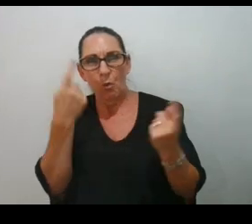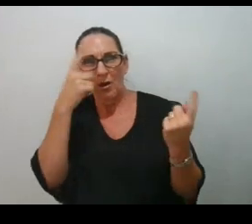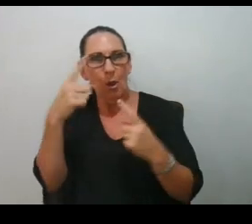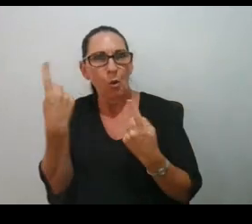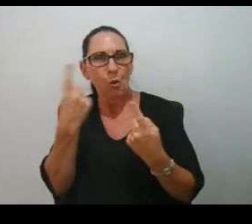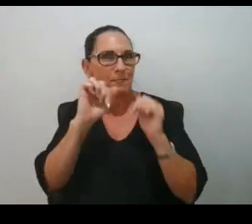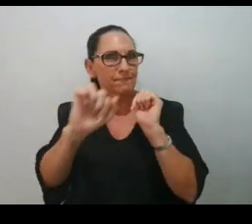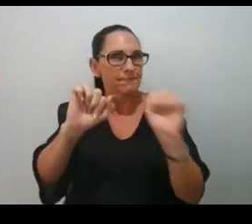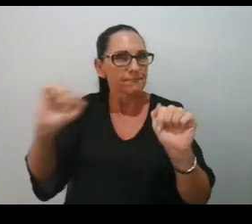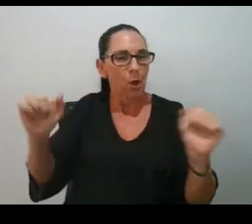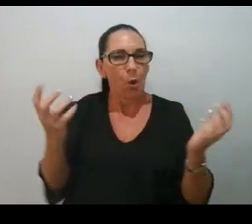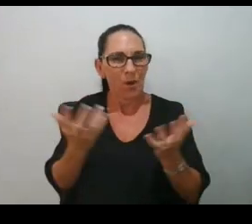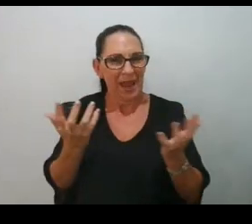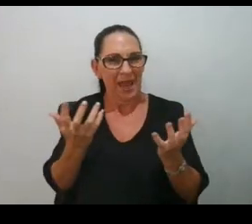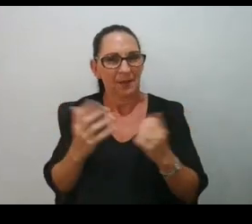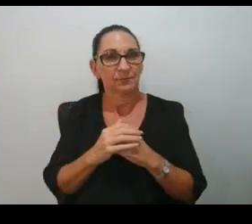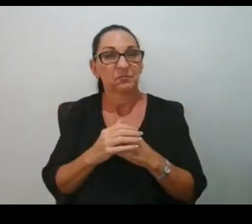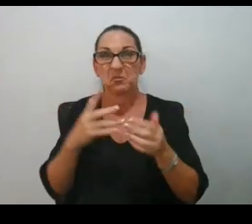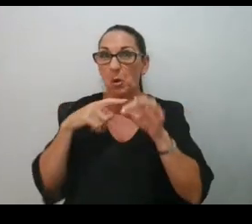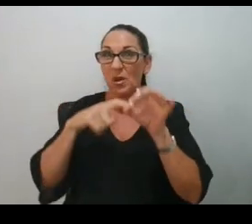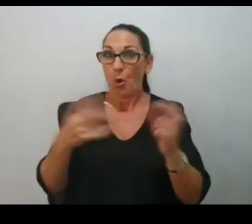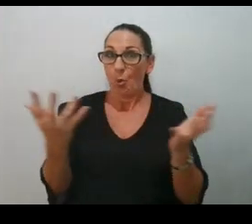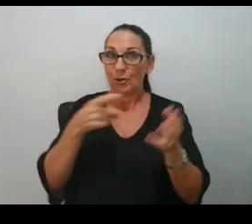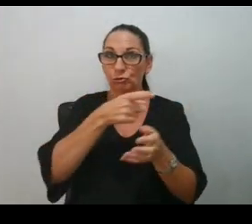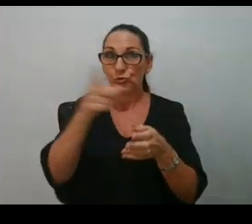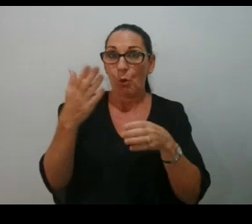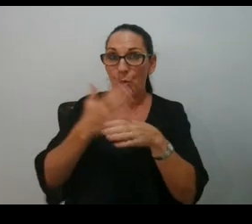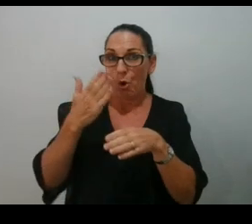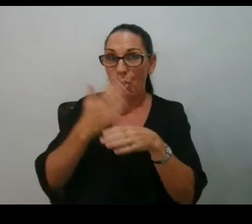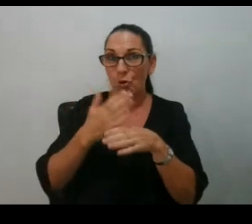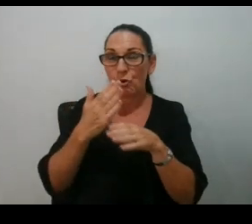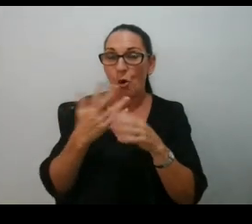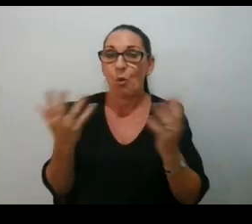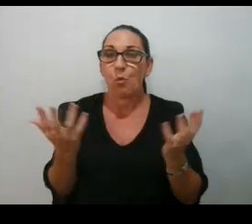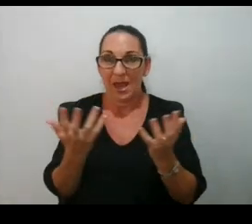where do you work so I'm just going to launch that for you now right thanks Katherine yeah